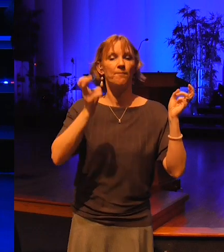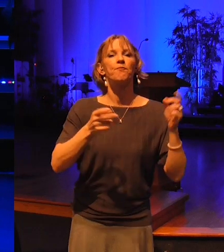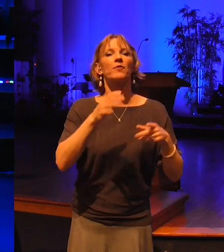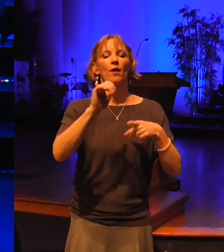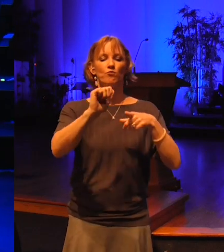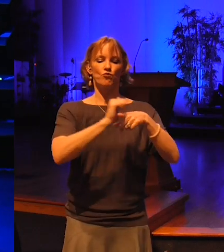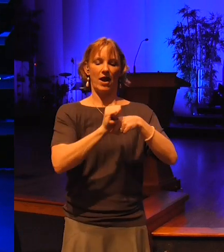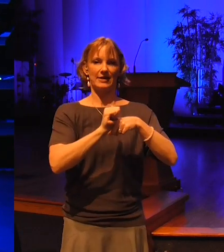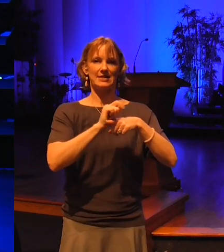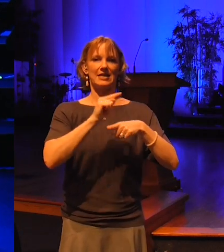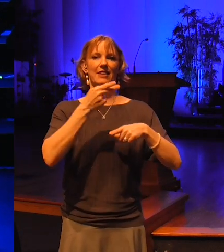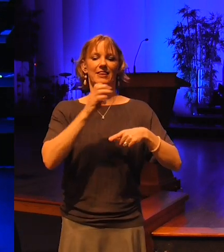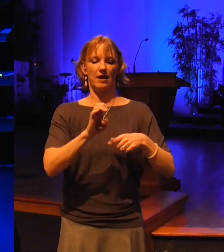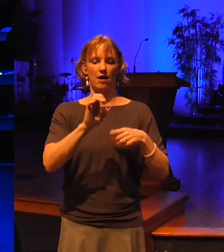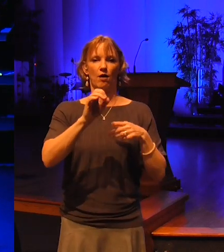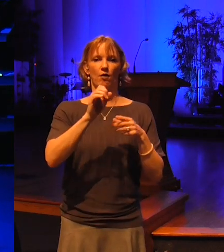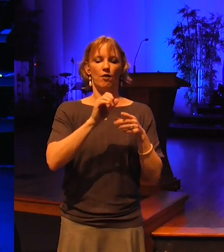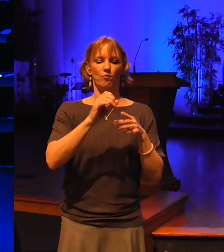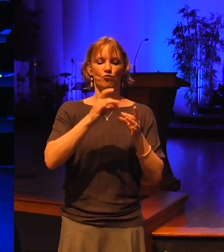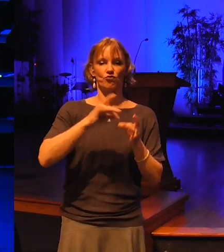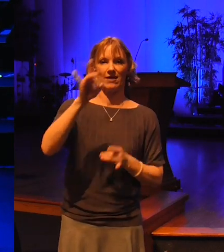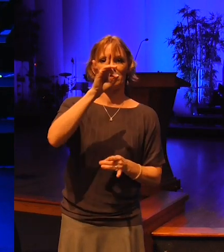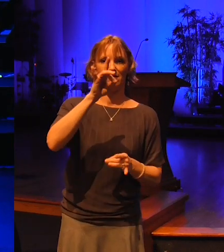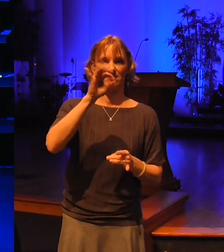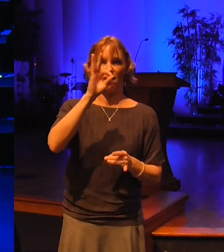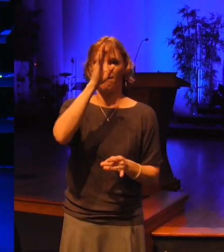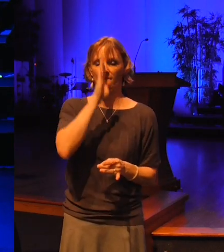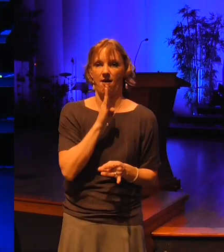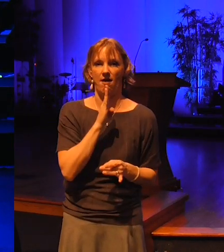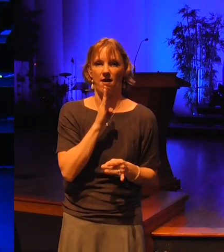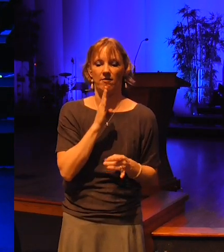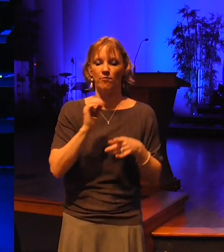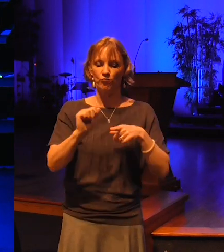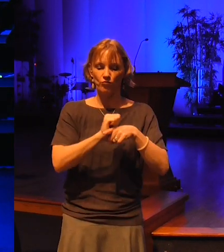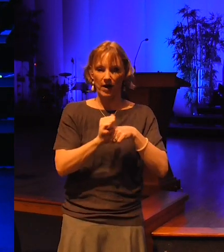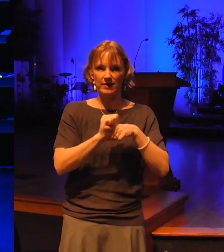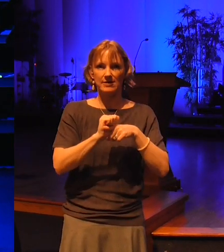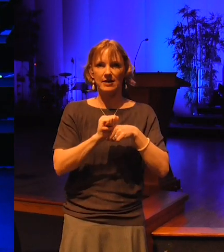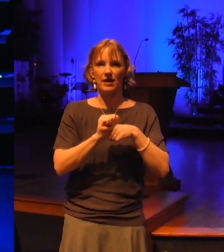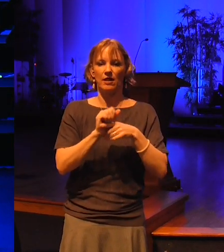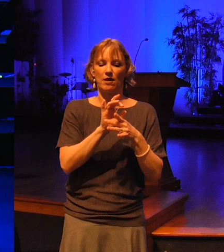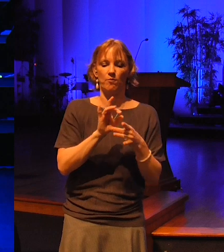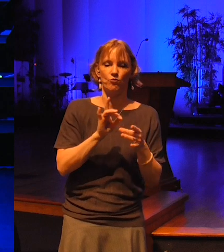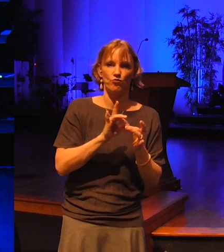presence of God practicing the presence of God think about that for a moment what that means to